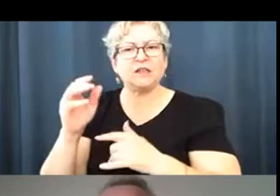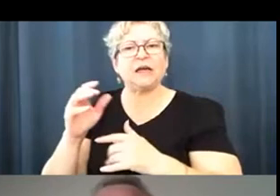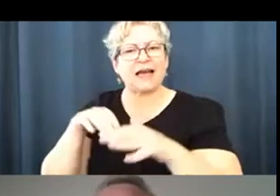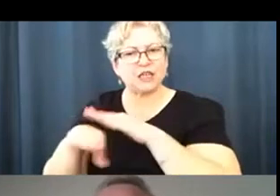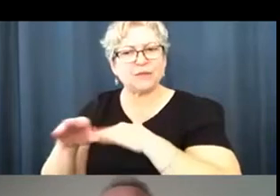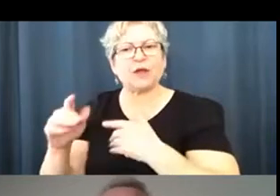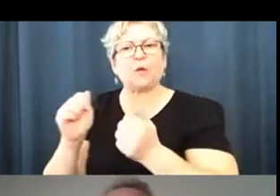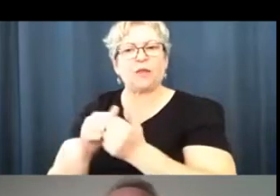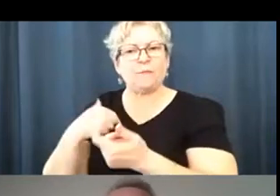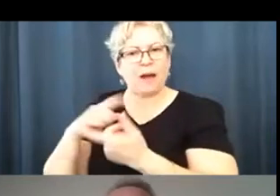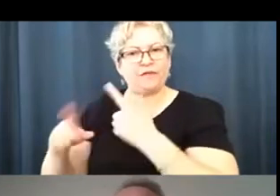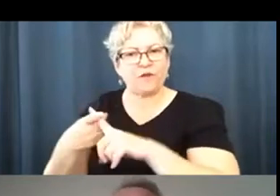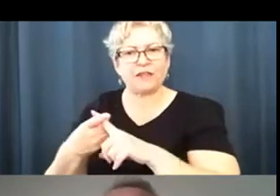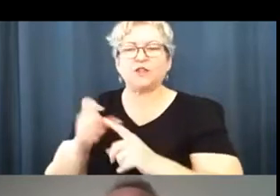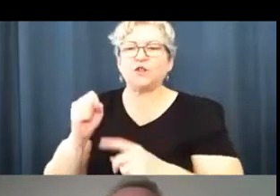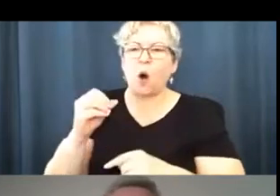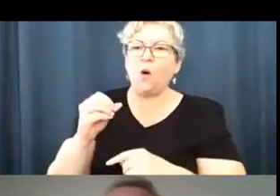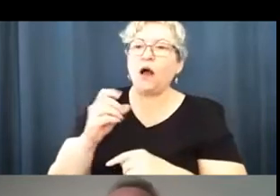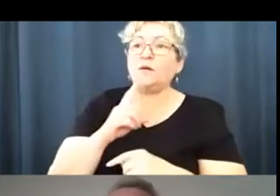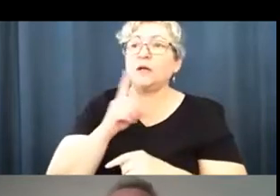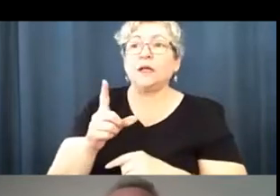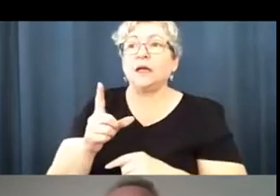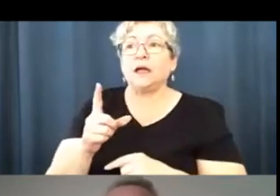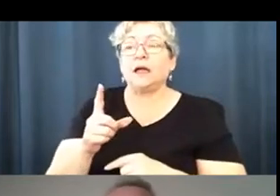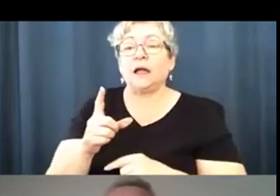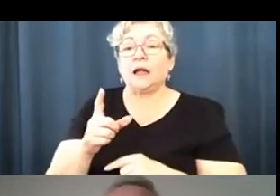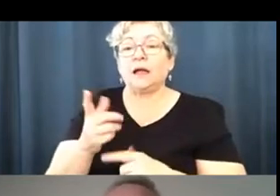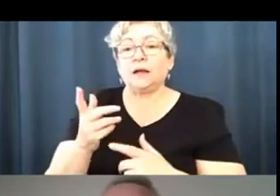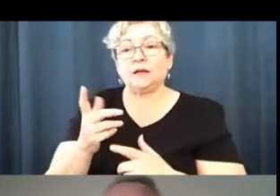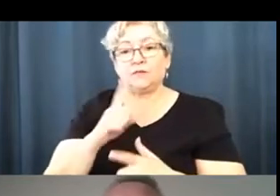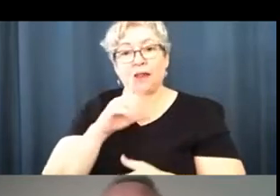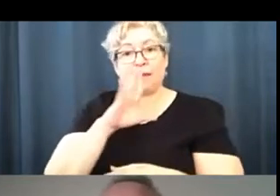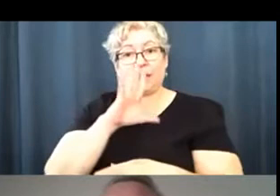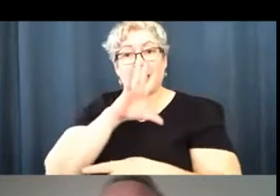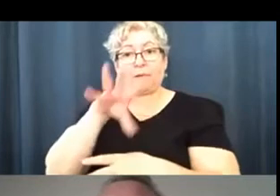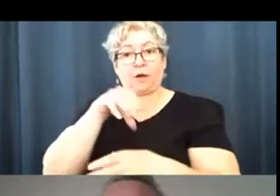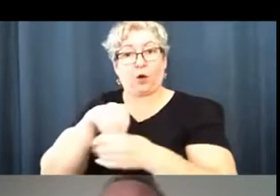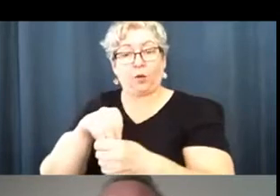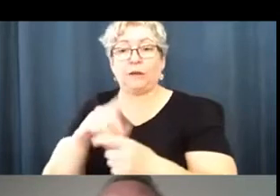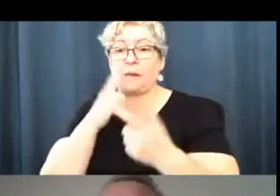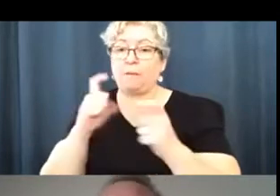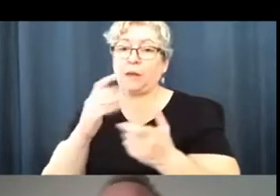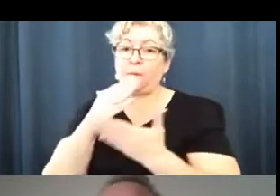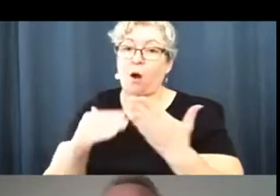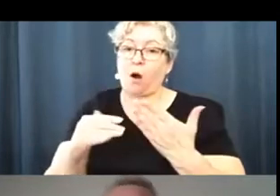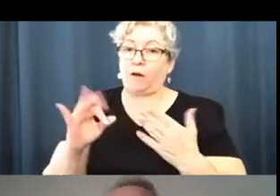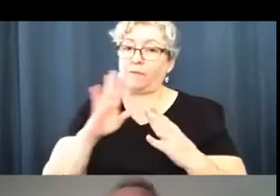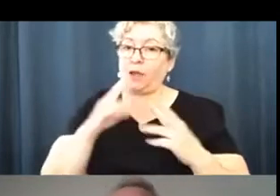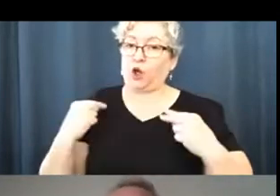So, it's just like everybody knows. Being included is a big part of being a human, right?